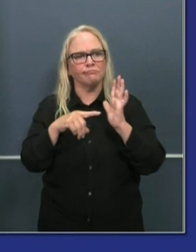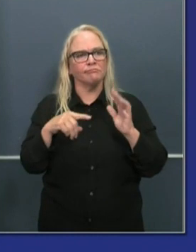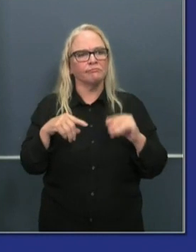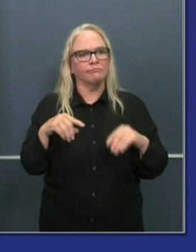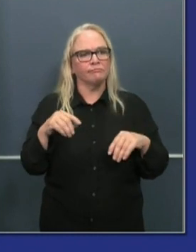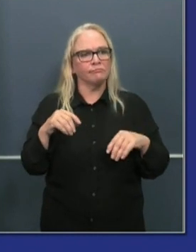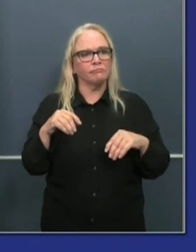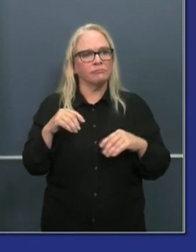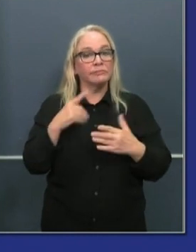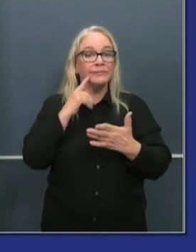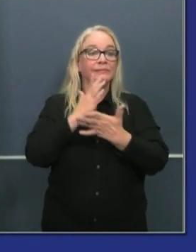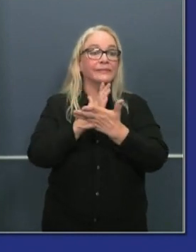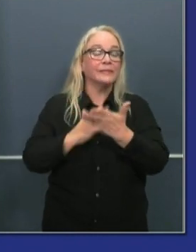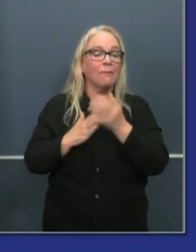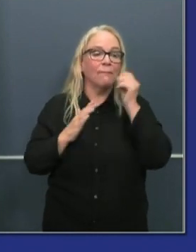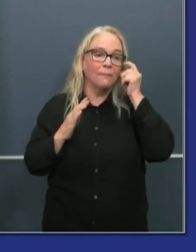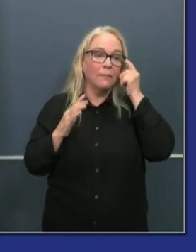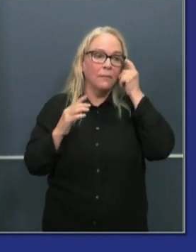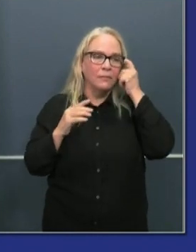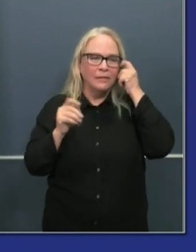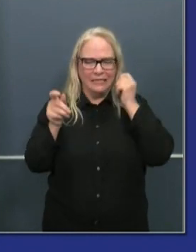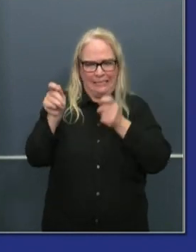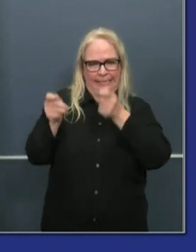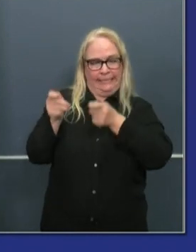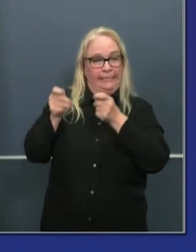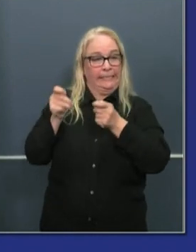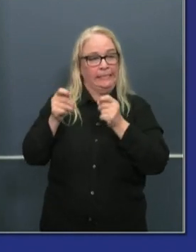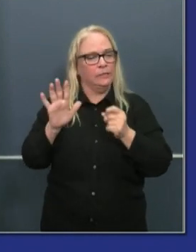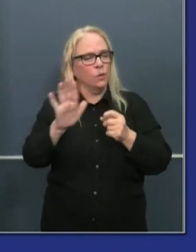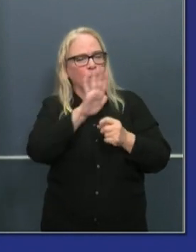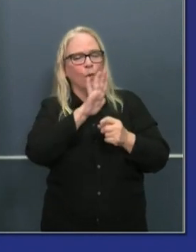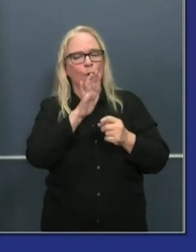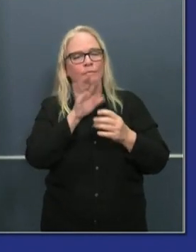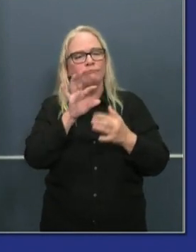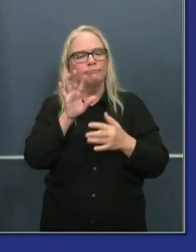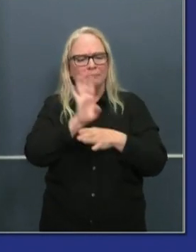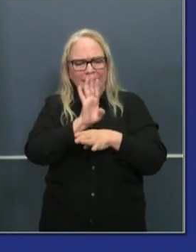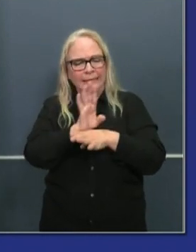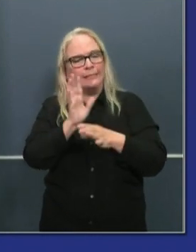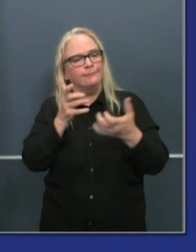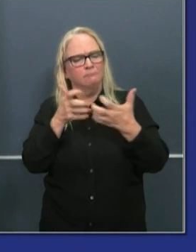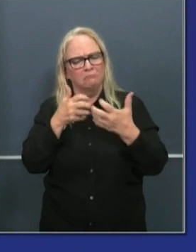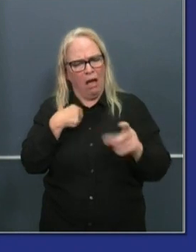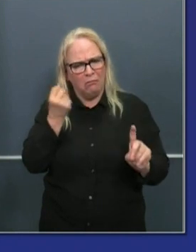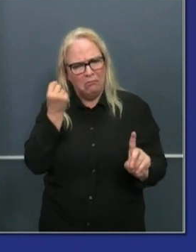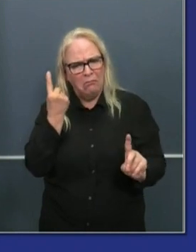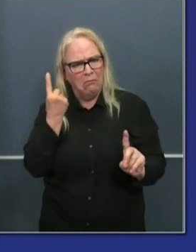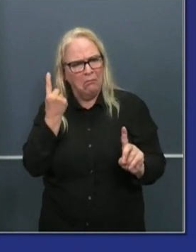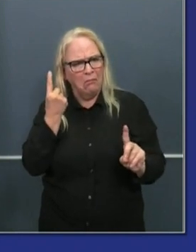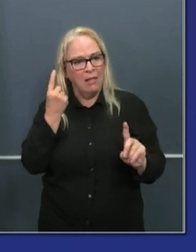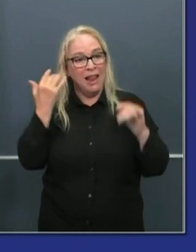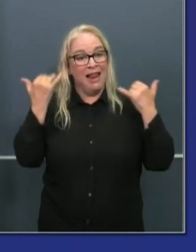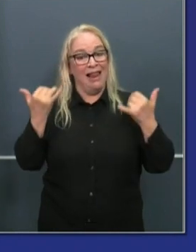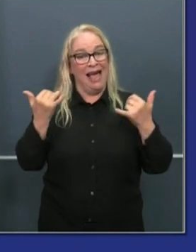AGAIN IT'S MORE EDUCATION. I'M NOT COMING OUT WITH A FIST. WE WANT TO COME OUT WITH AN OPEN HEART AND RECOGNIZE THE MAGNITUDE OF SOME OF THE